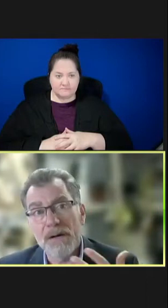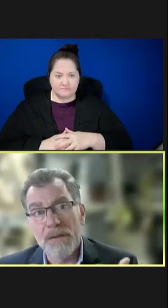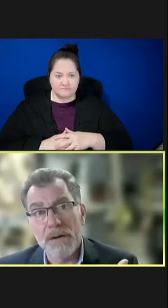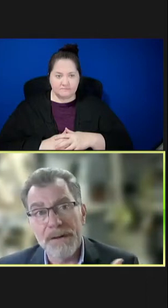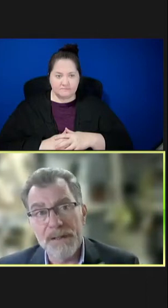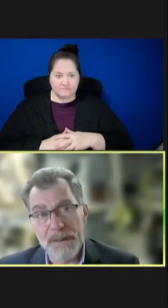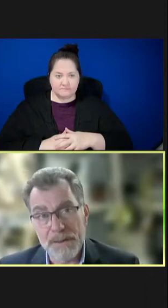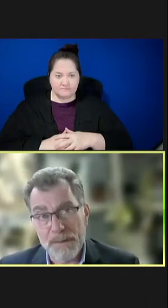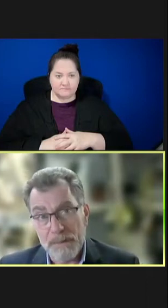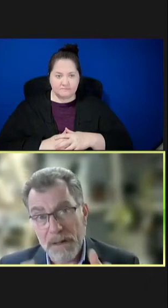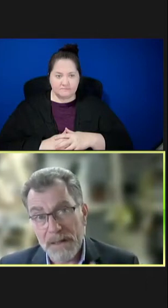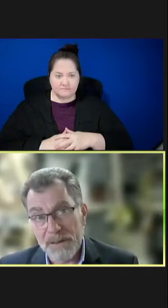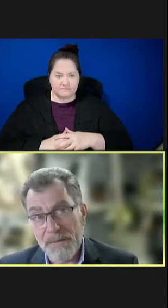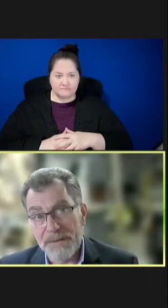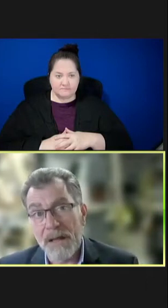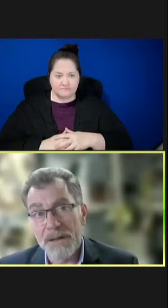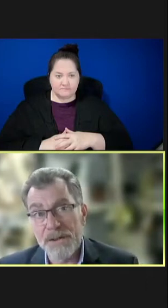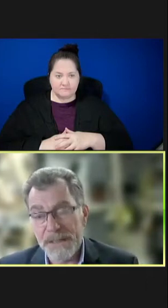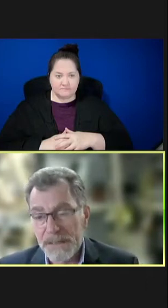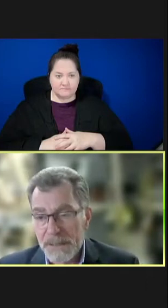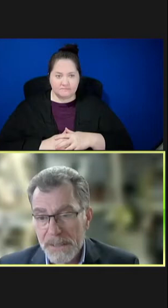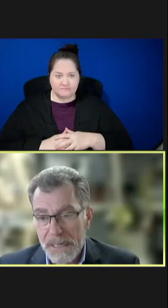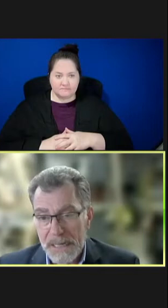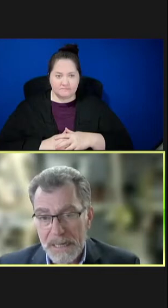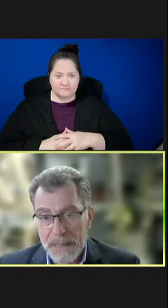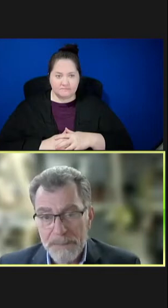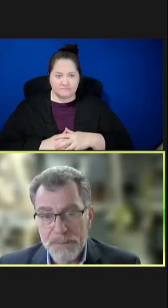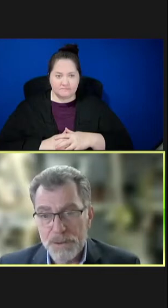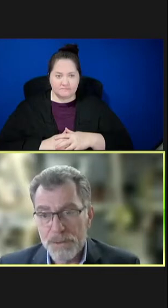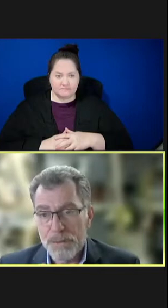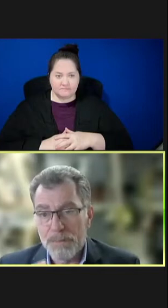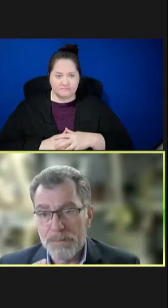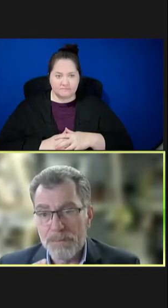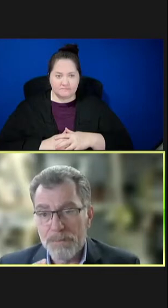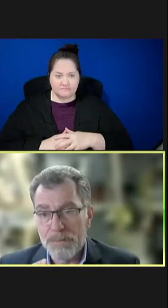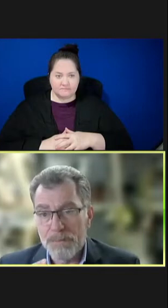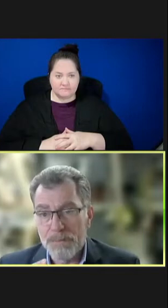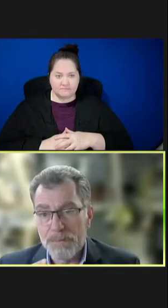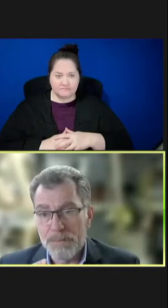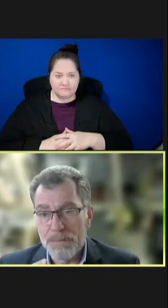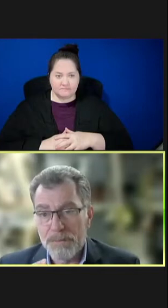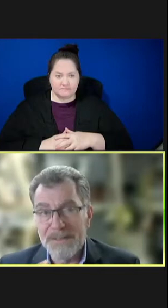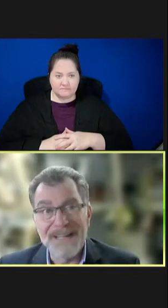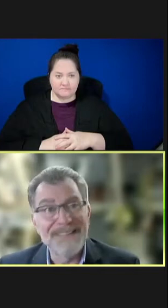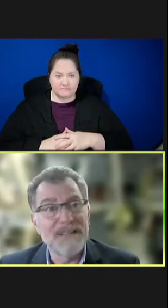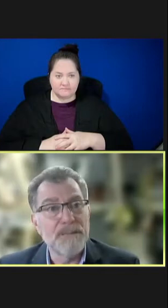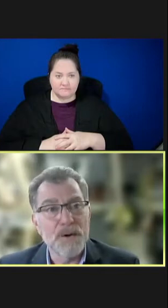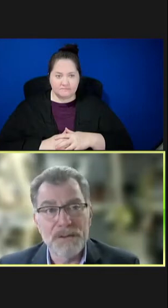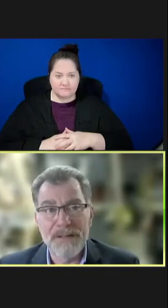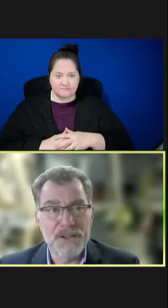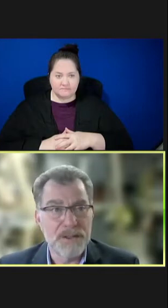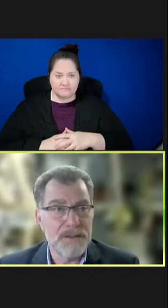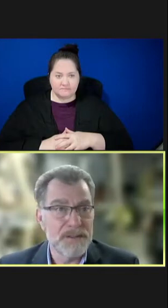of the learnings because we have applied this methodology to predicting protocol deviations,